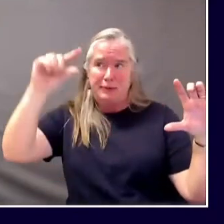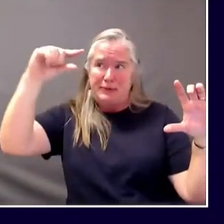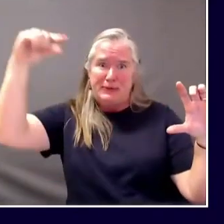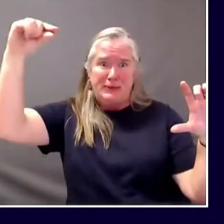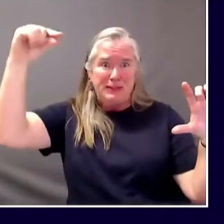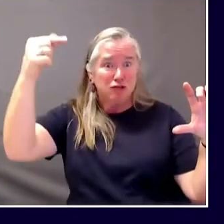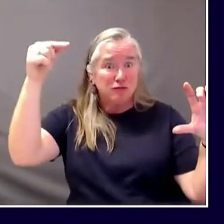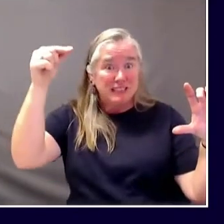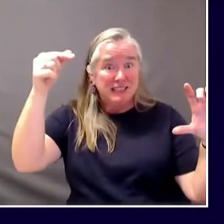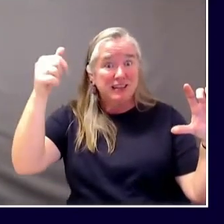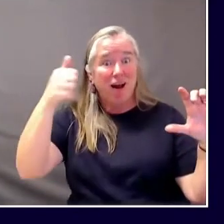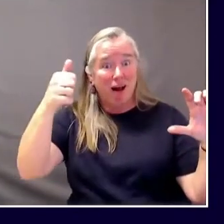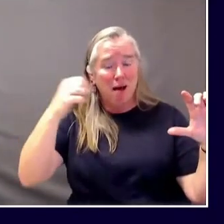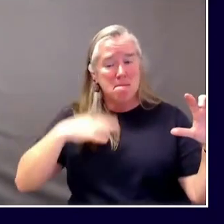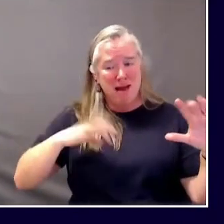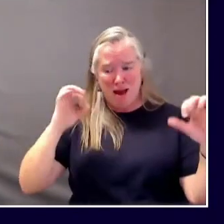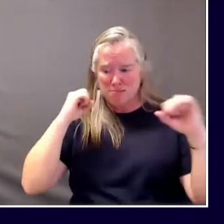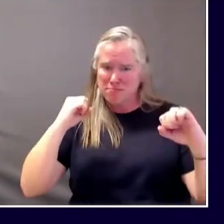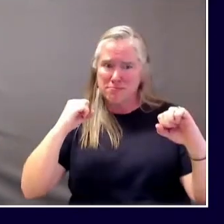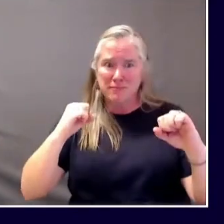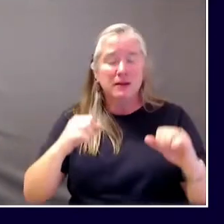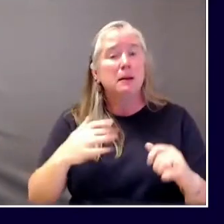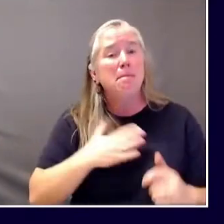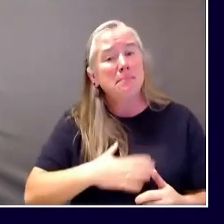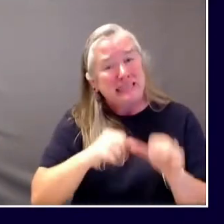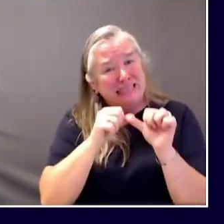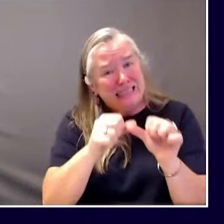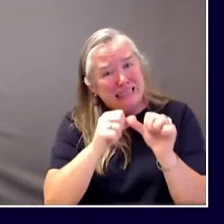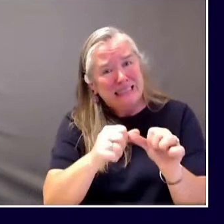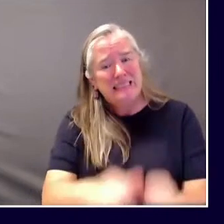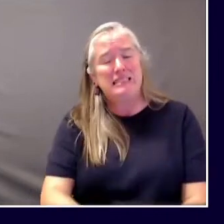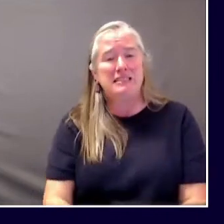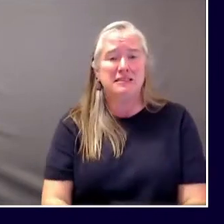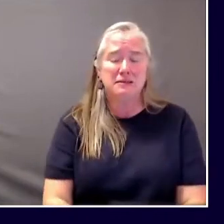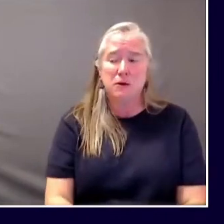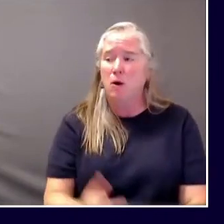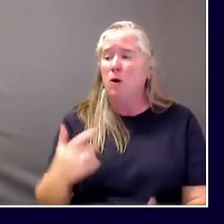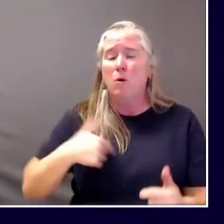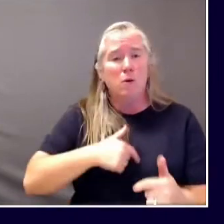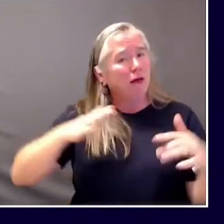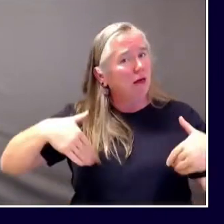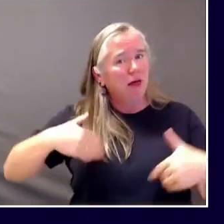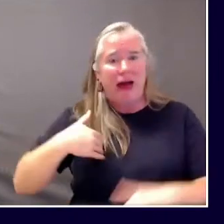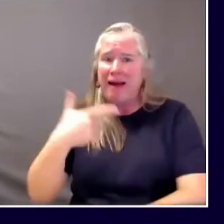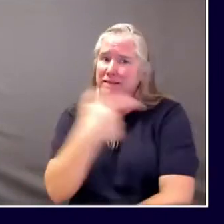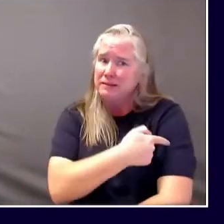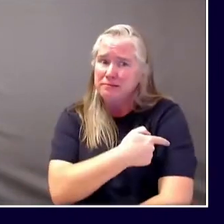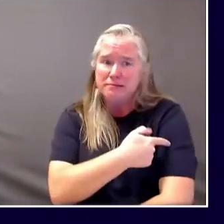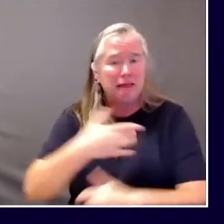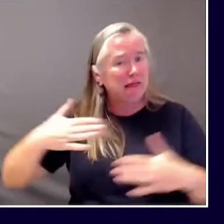while we await an effective